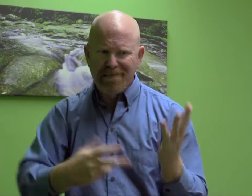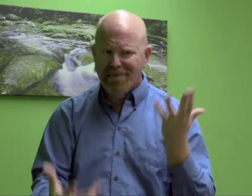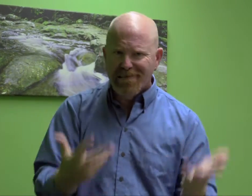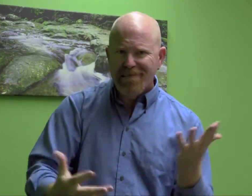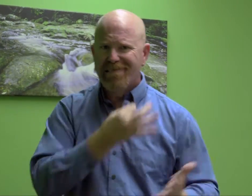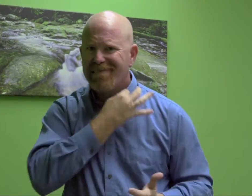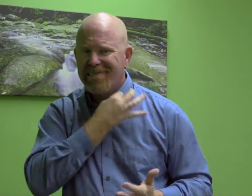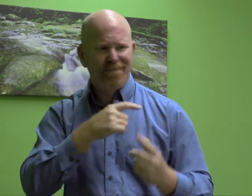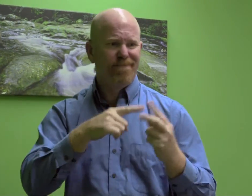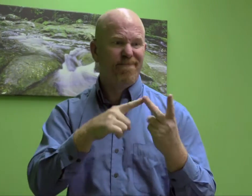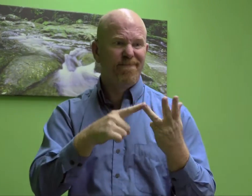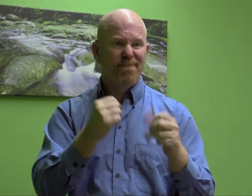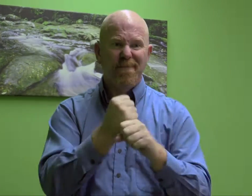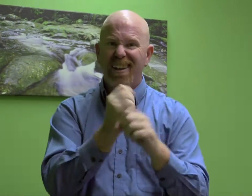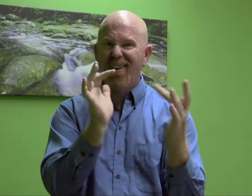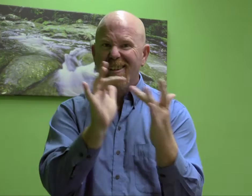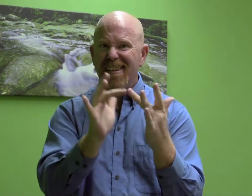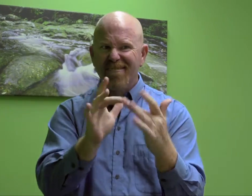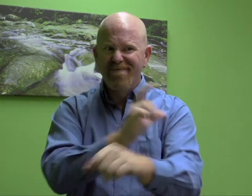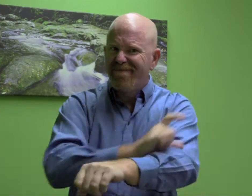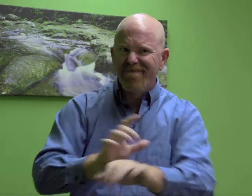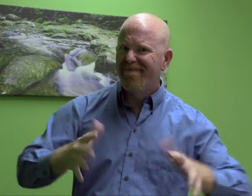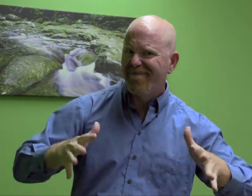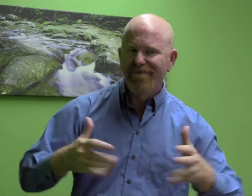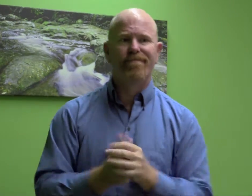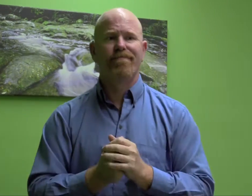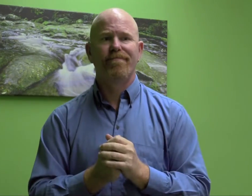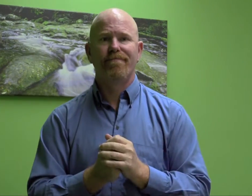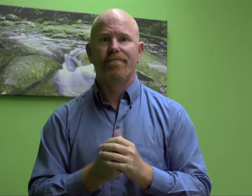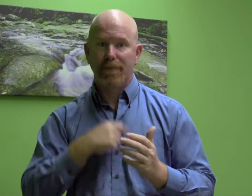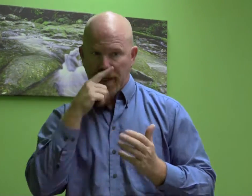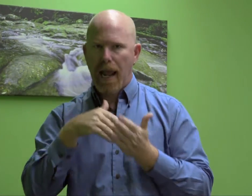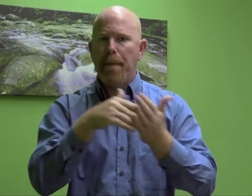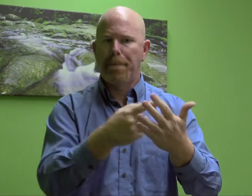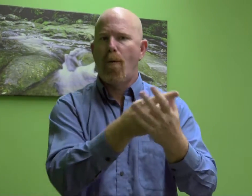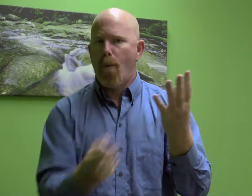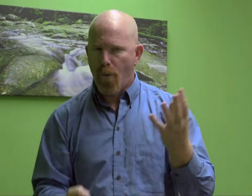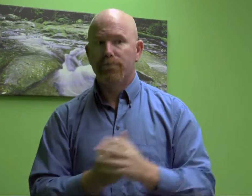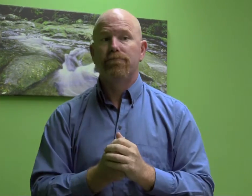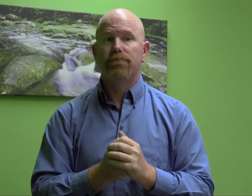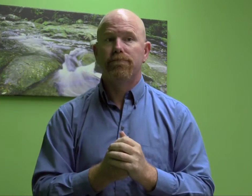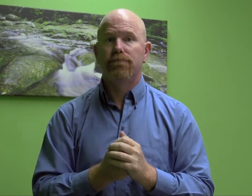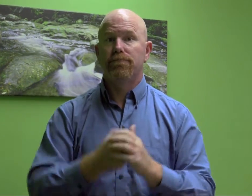anything you might not understand, making contact. We can support the confidence in those areas.